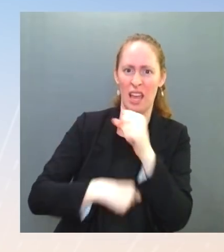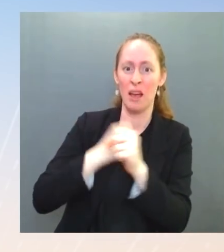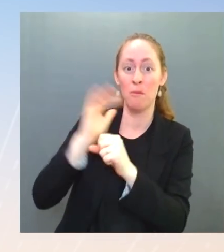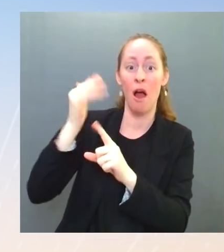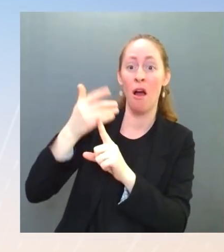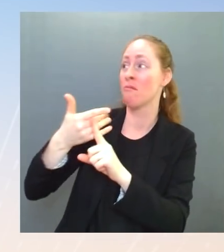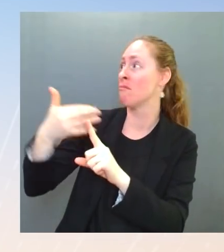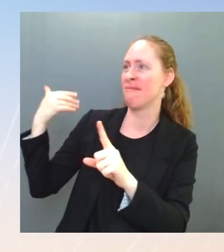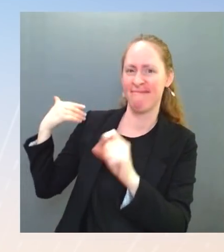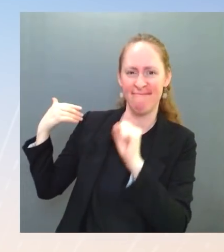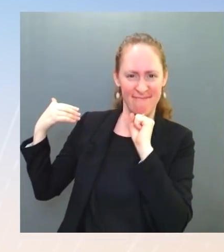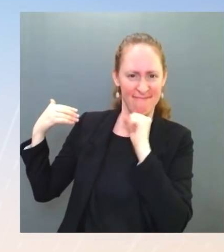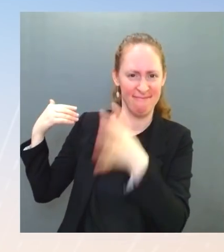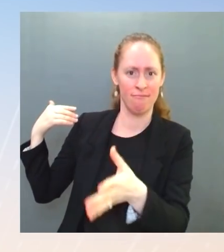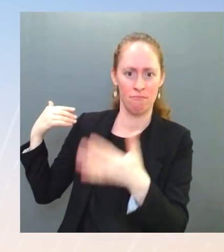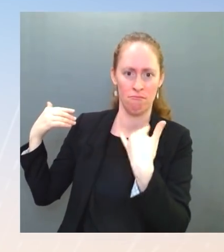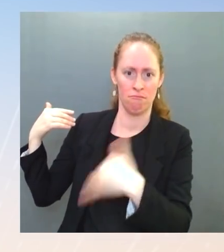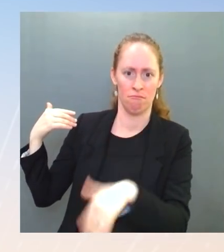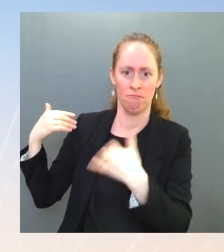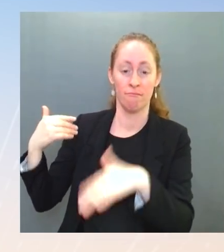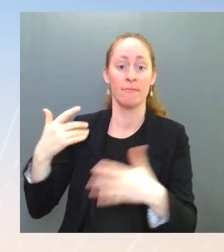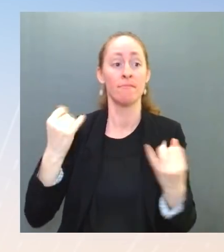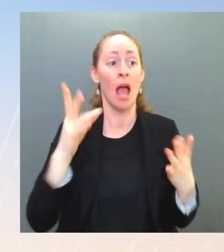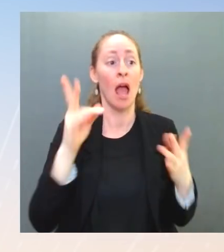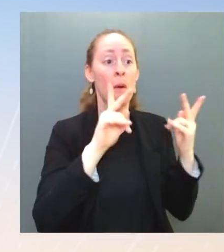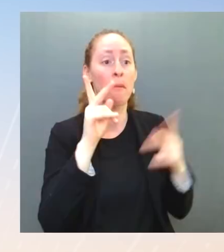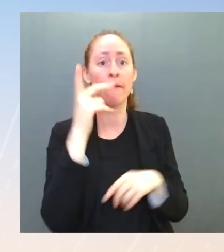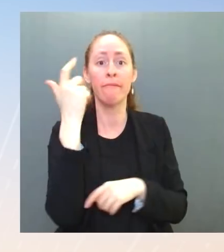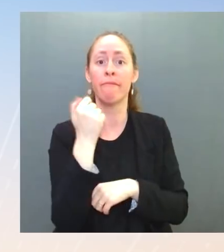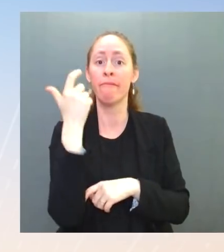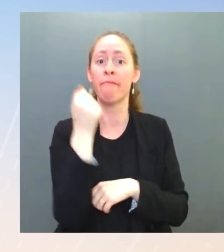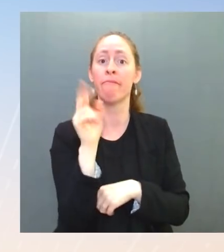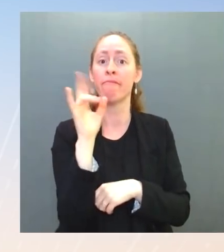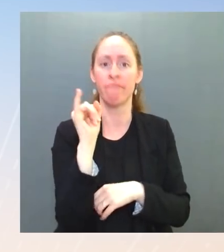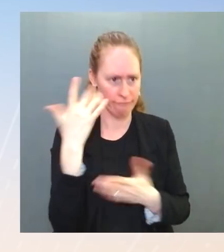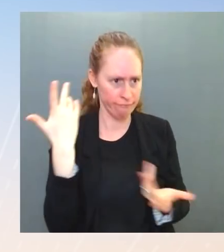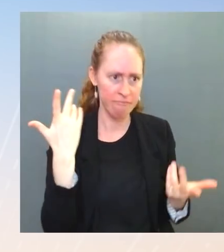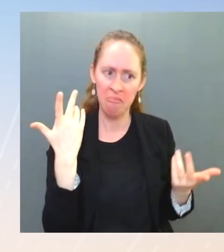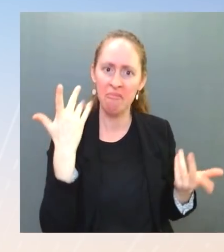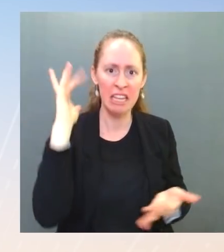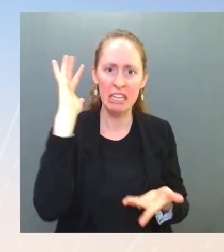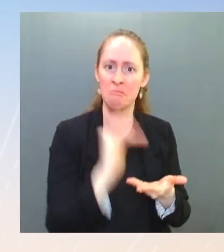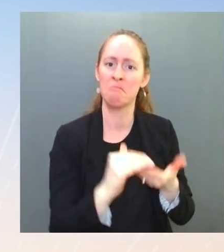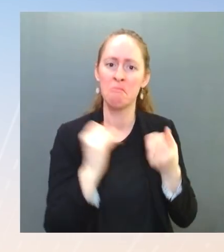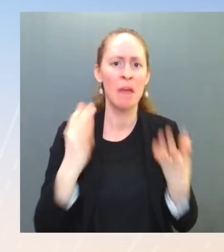and we know that as we're continuing through an economic recovery, that there are areas that we need to focus on,